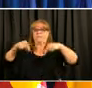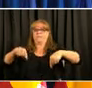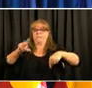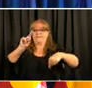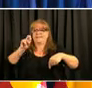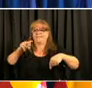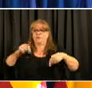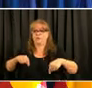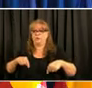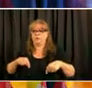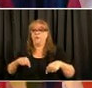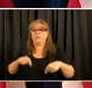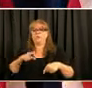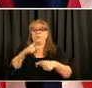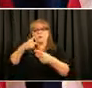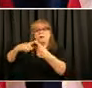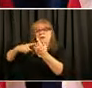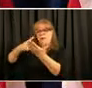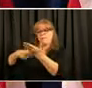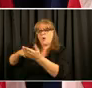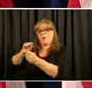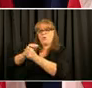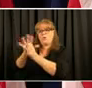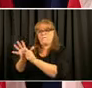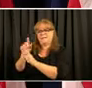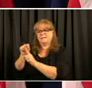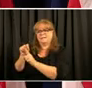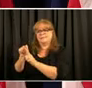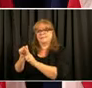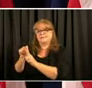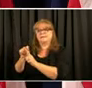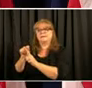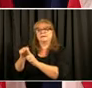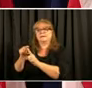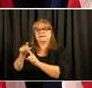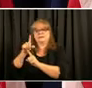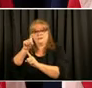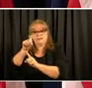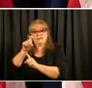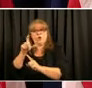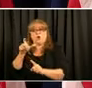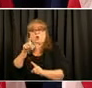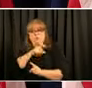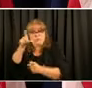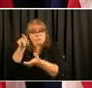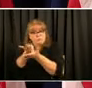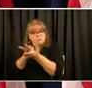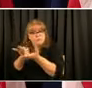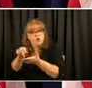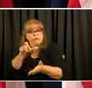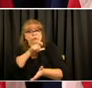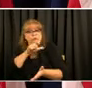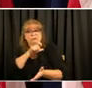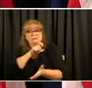databases campus police databases being updated to show if a person is tested positive for covet 19